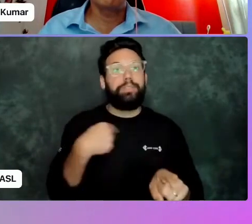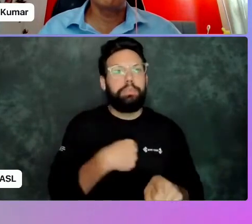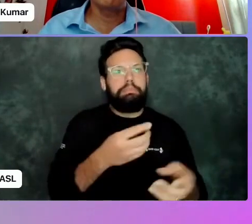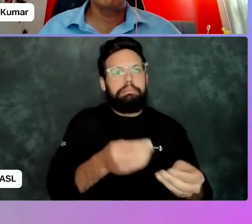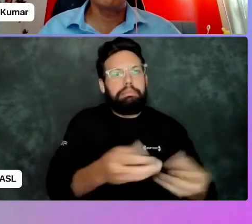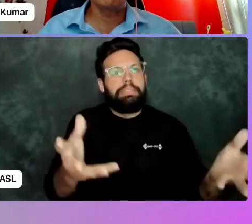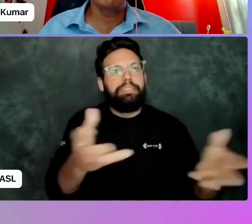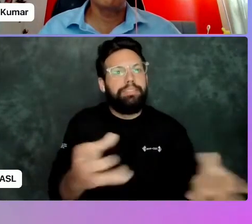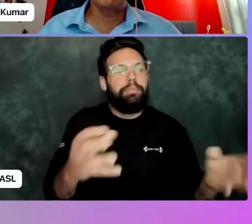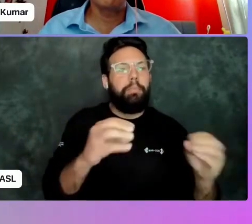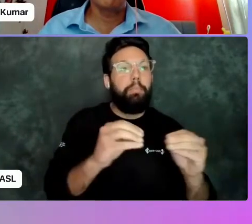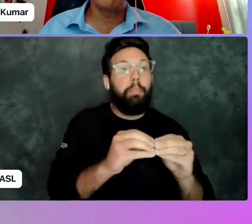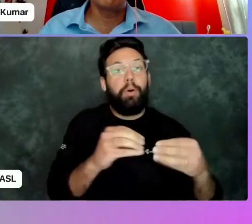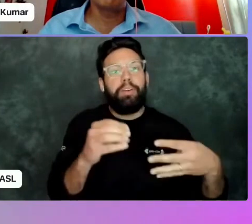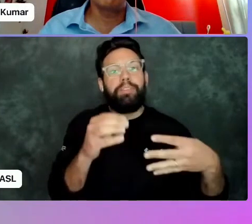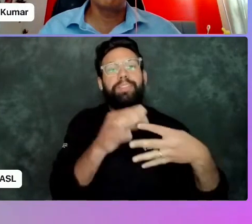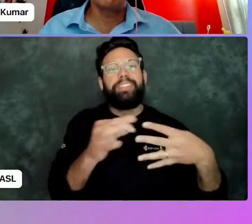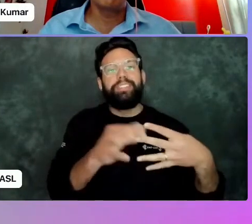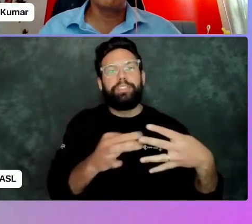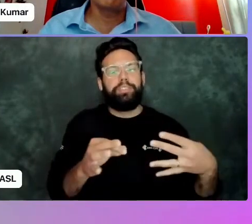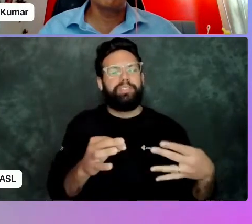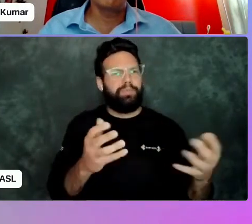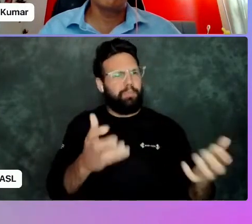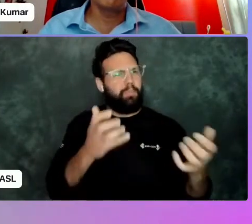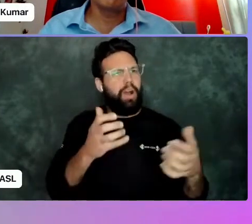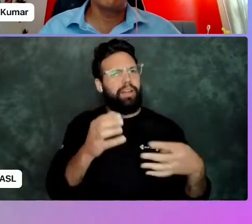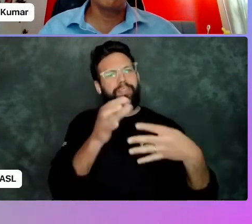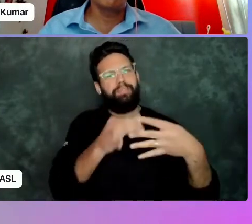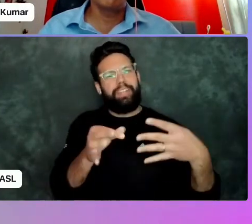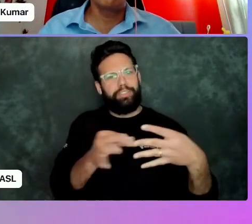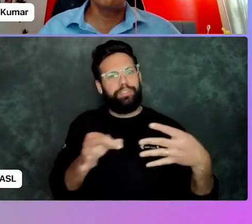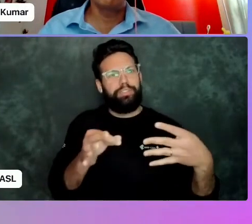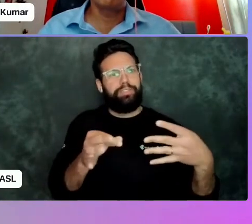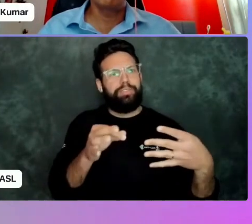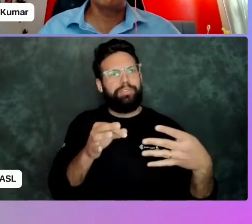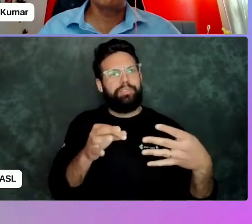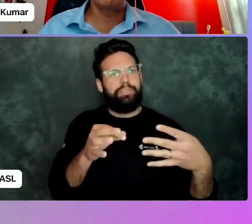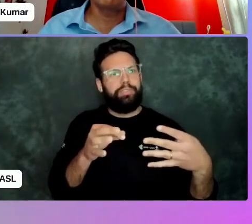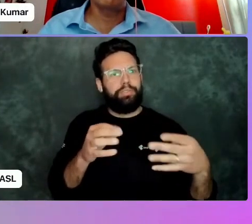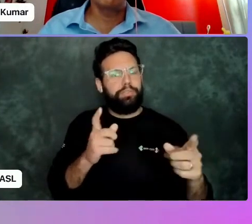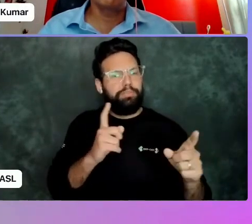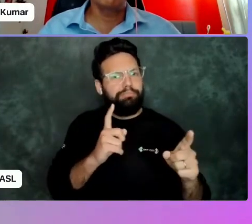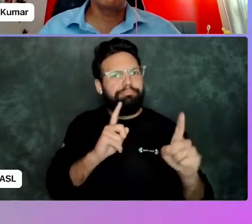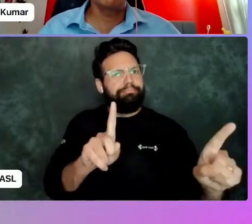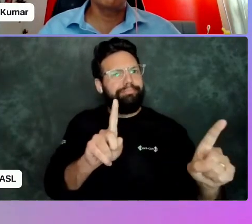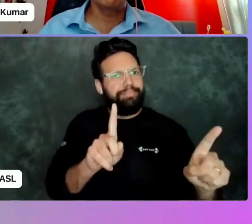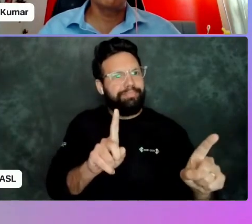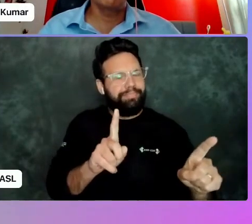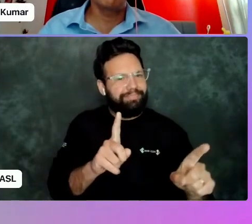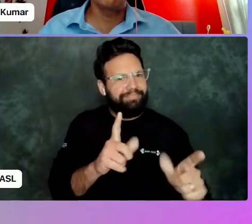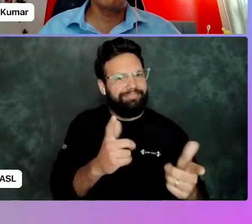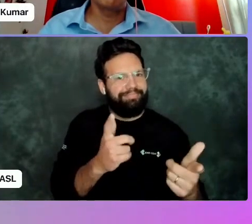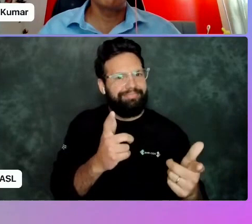and we make sure that these features are catered to complete novices. So that's the goal. In reality it sounds like, I would agree with Shivaji,